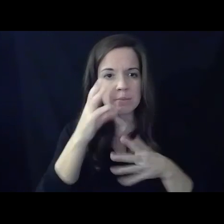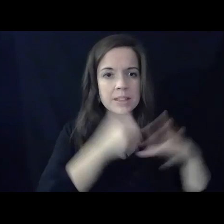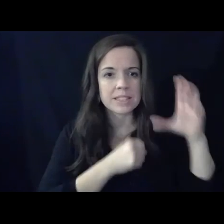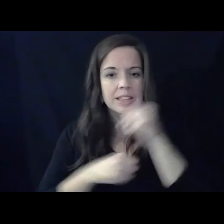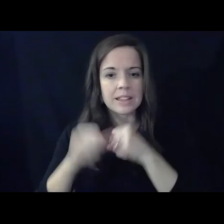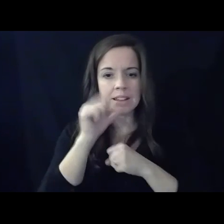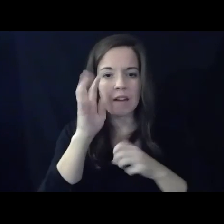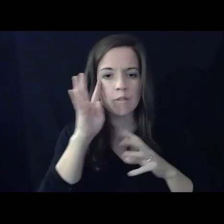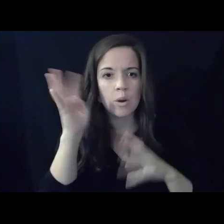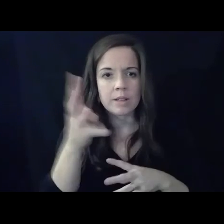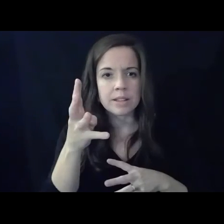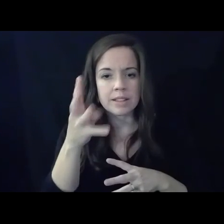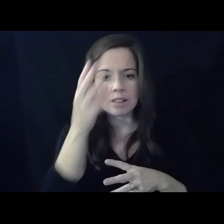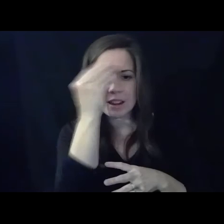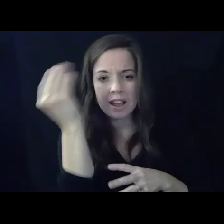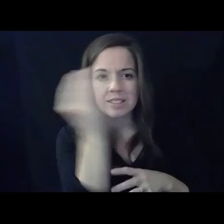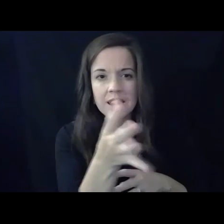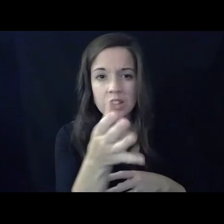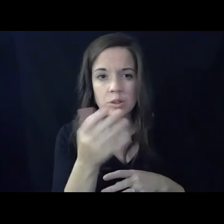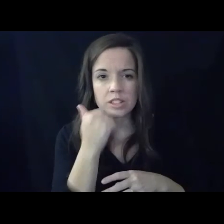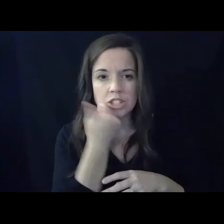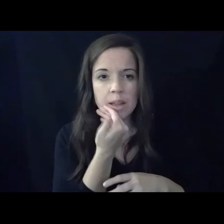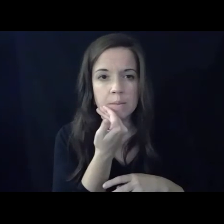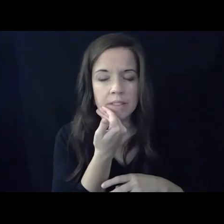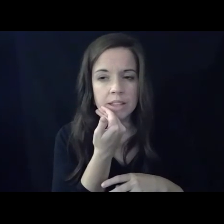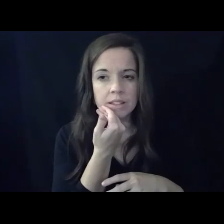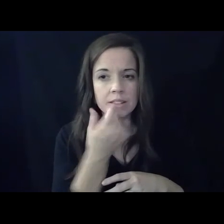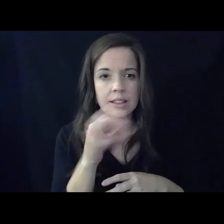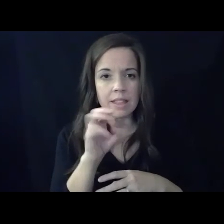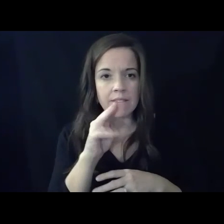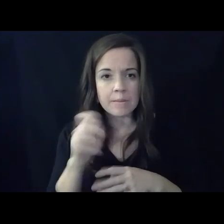And I’d tell you the shame of it: the feminine failure, its ache